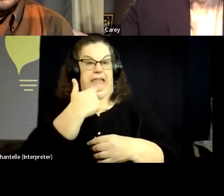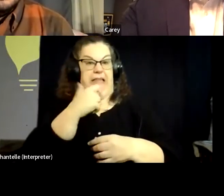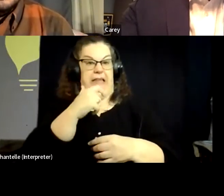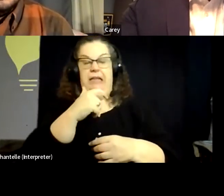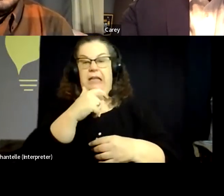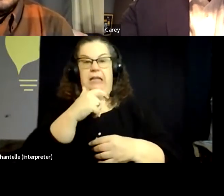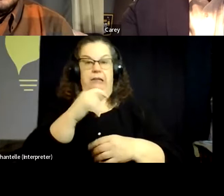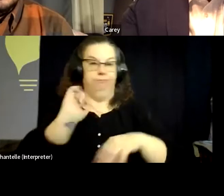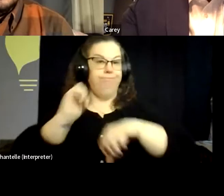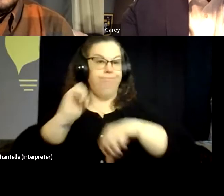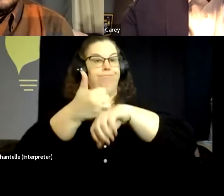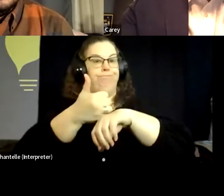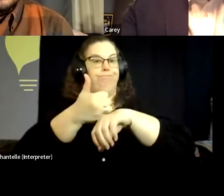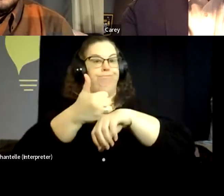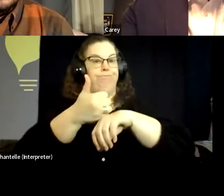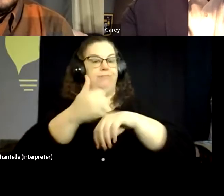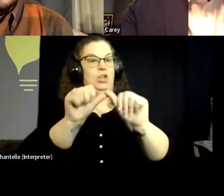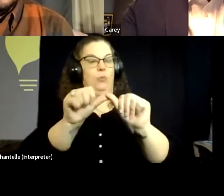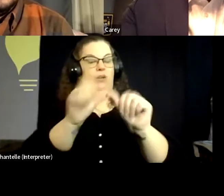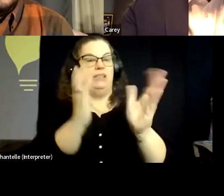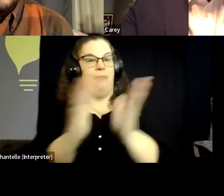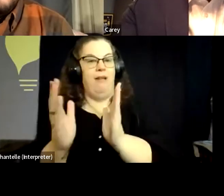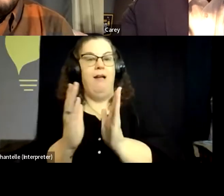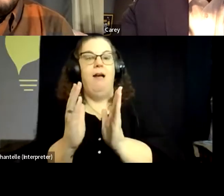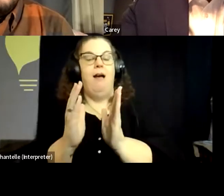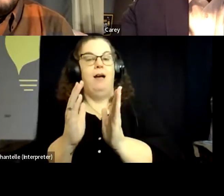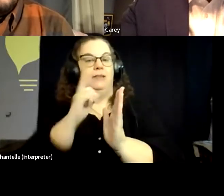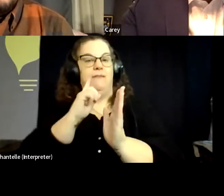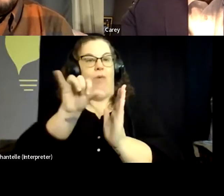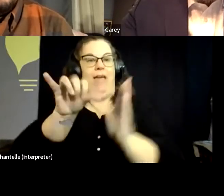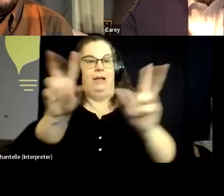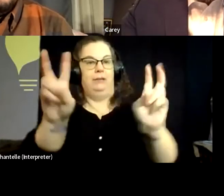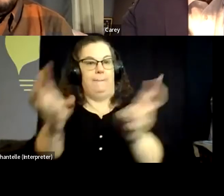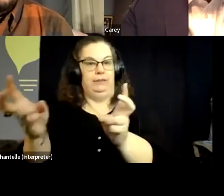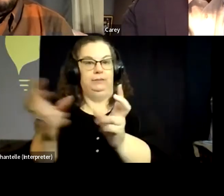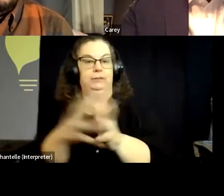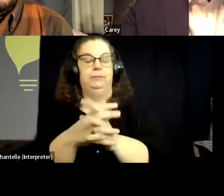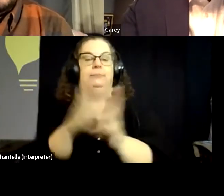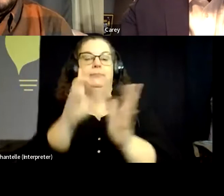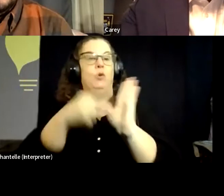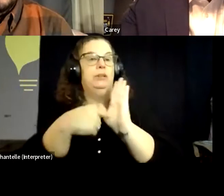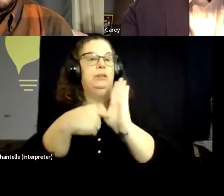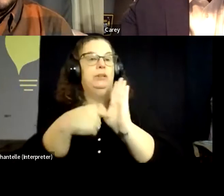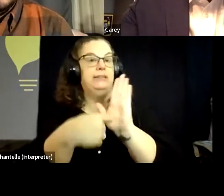and have continuous plans around that topic . For example, just yesterday we